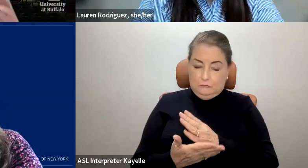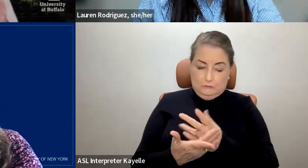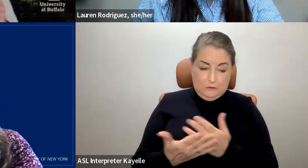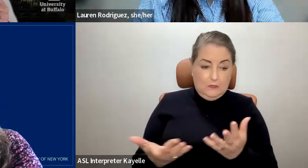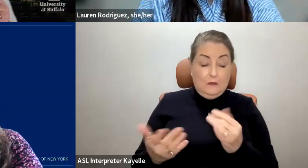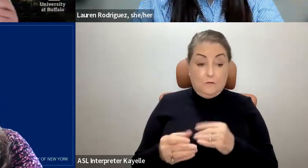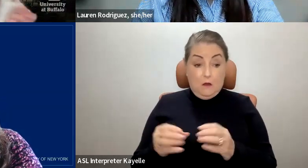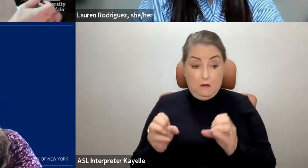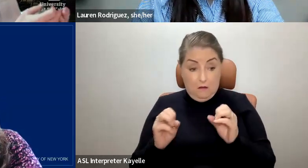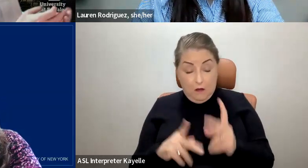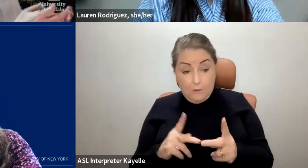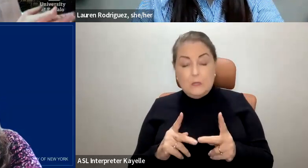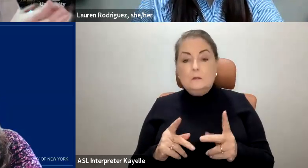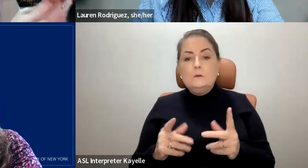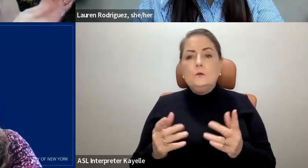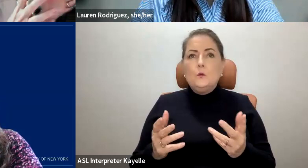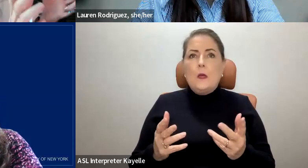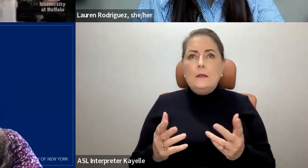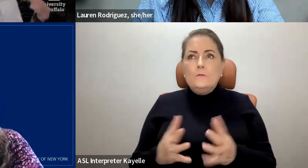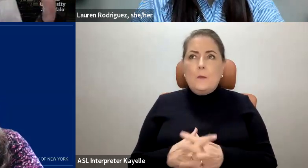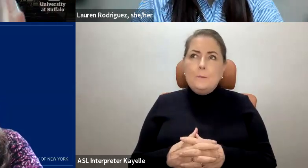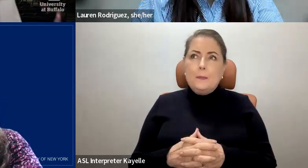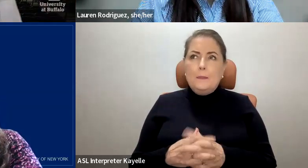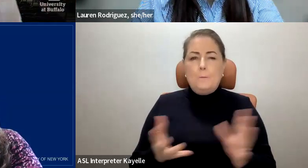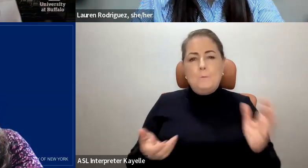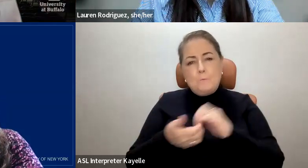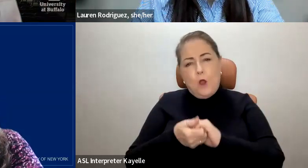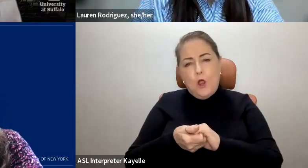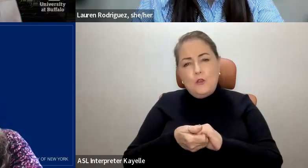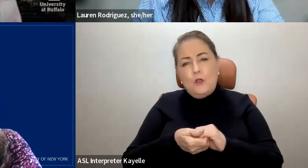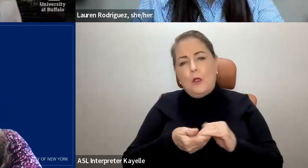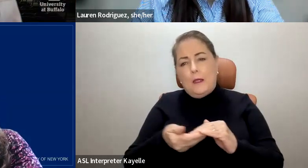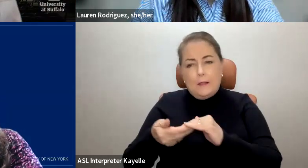opportunity to kind of partner or collaborate on this idea. So